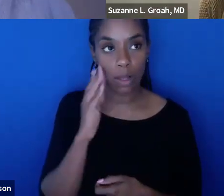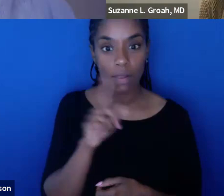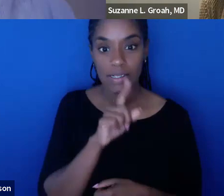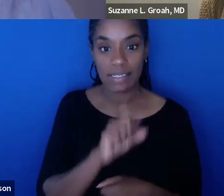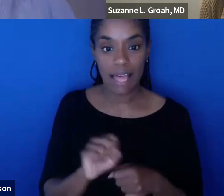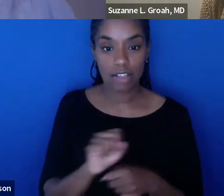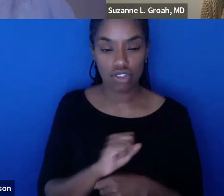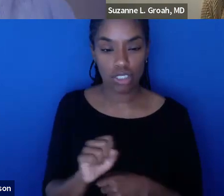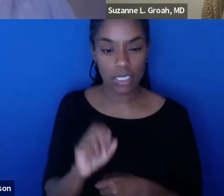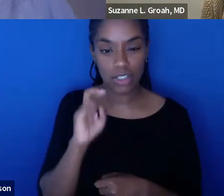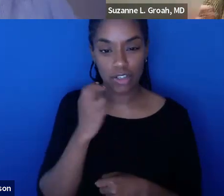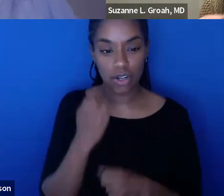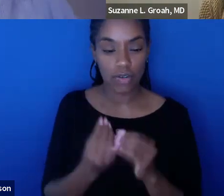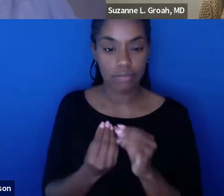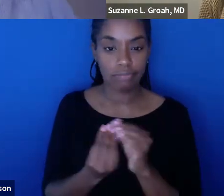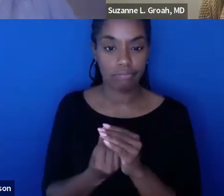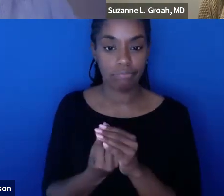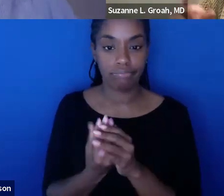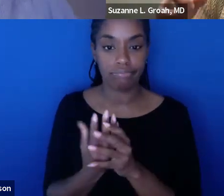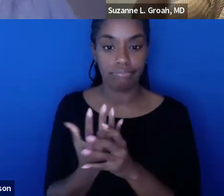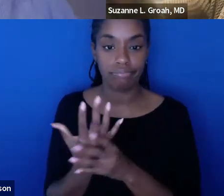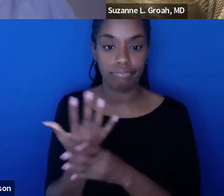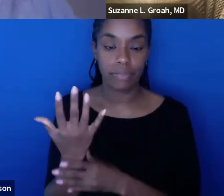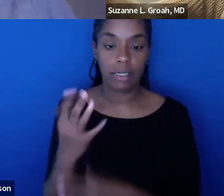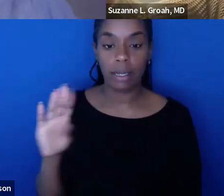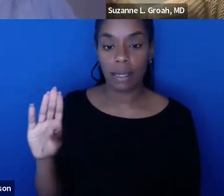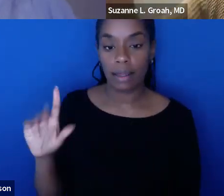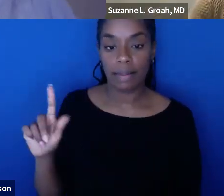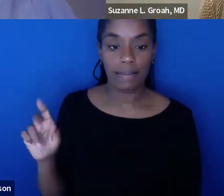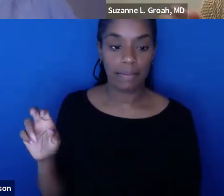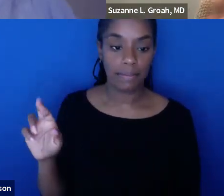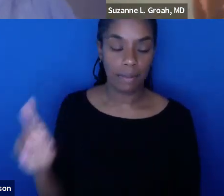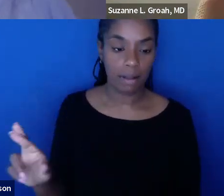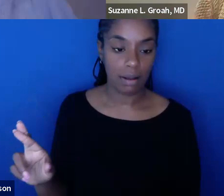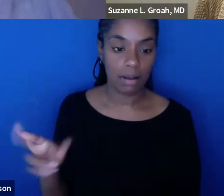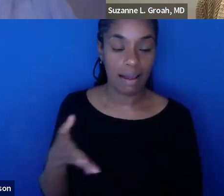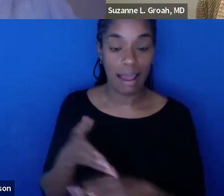that happens in the bladder remotely after injury, and that's probably part of